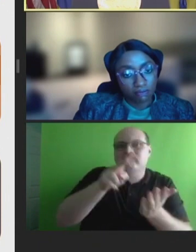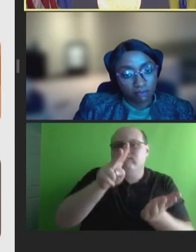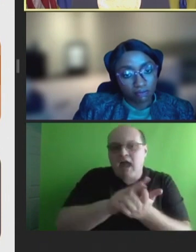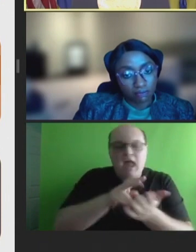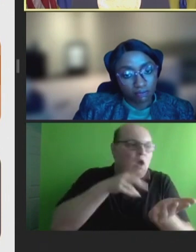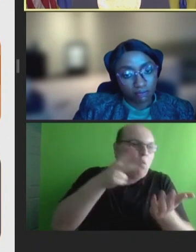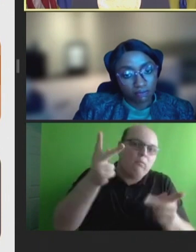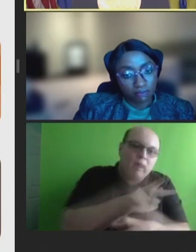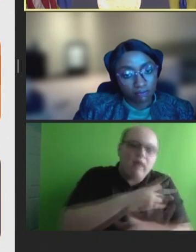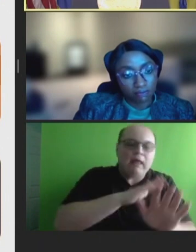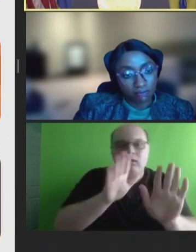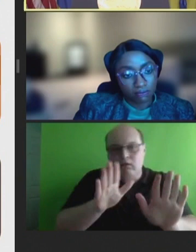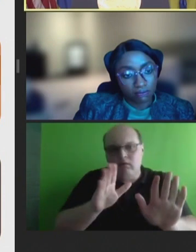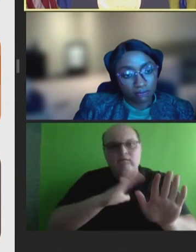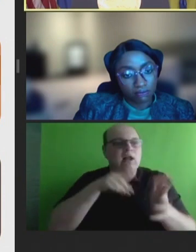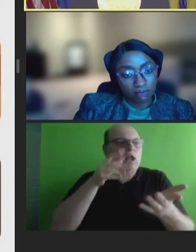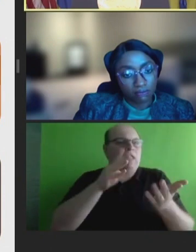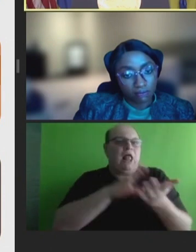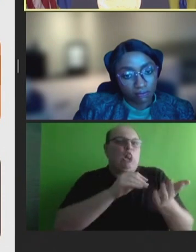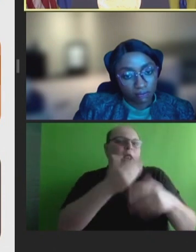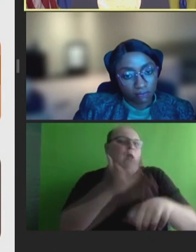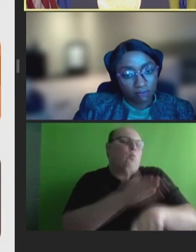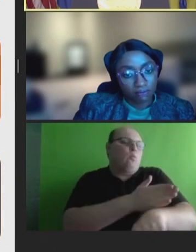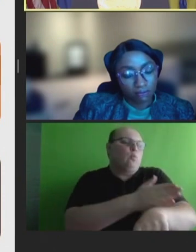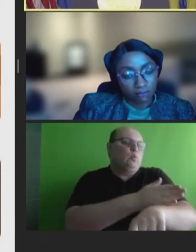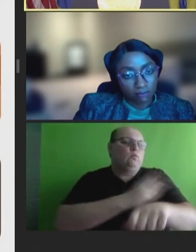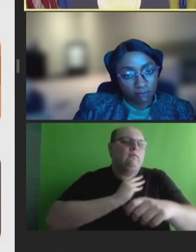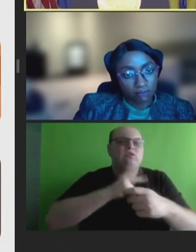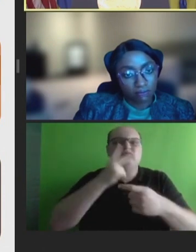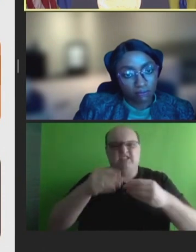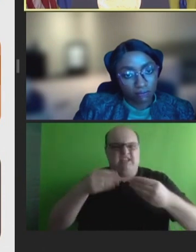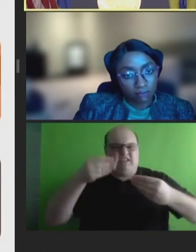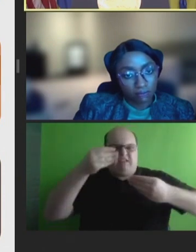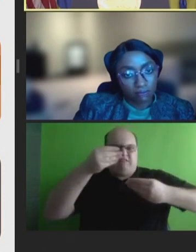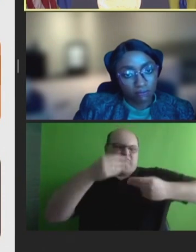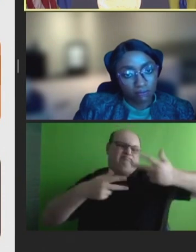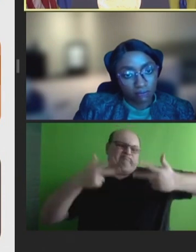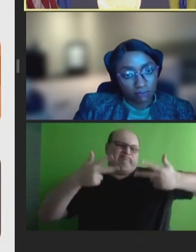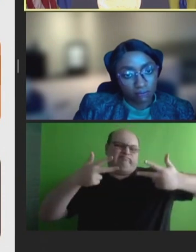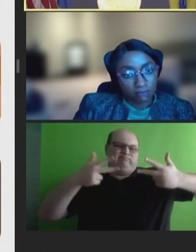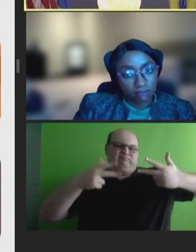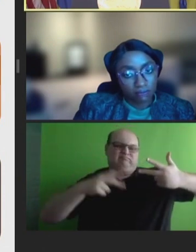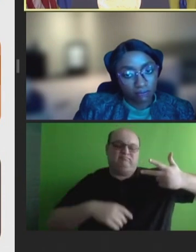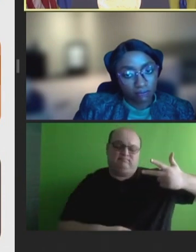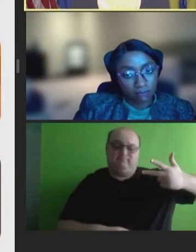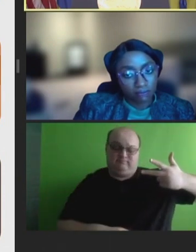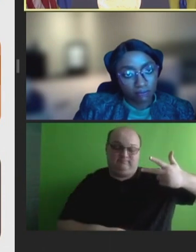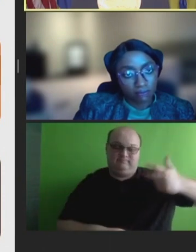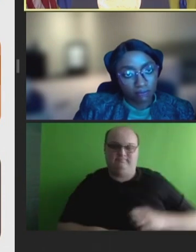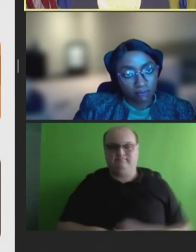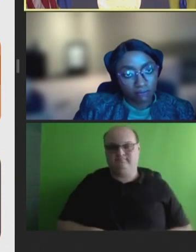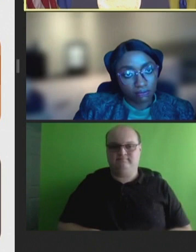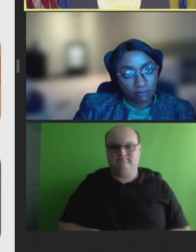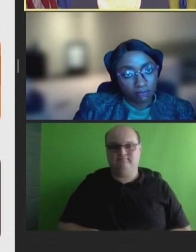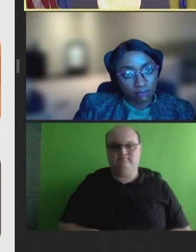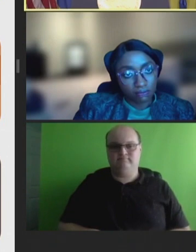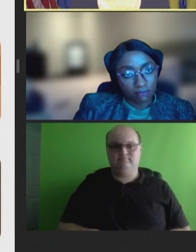as we move forward. You'll see some of these displayed here. So, as far as communication,